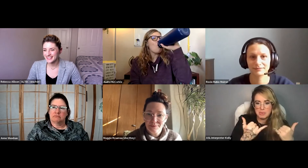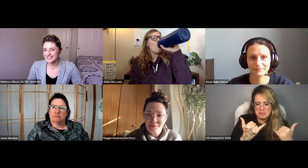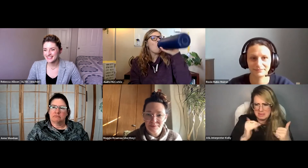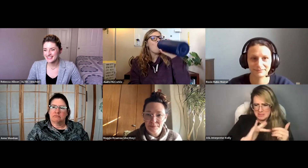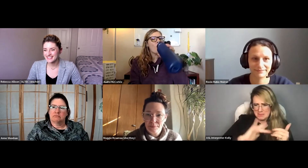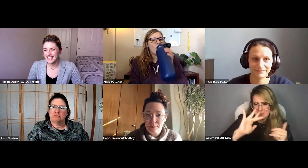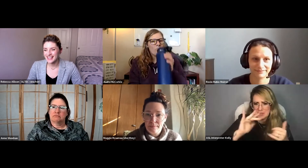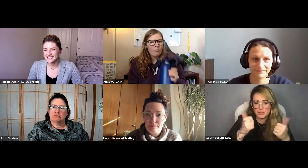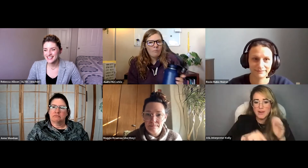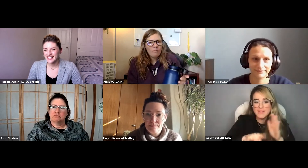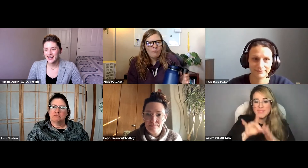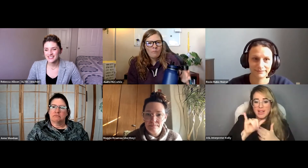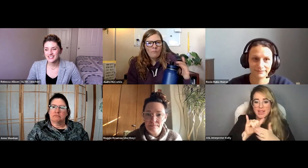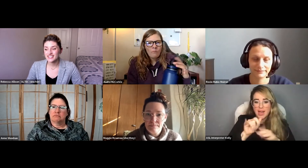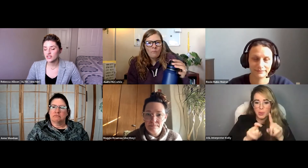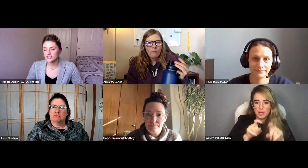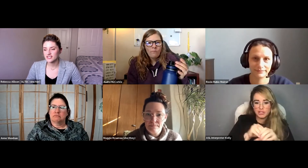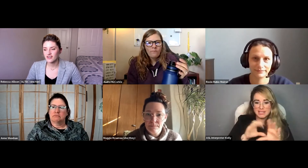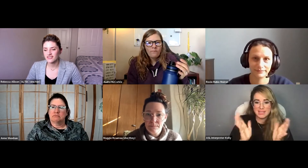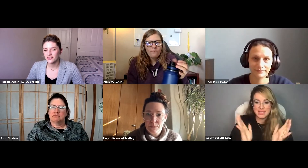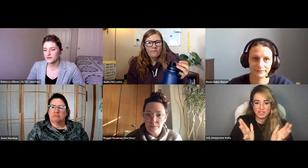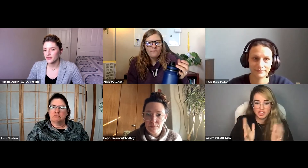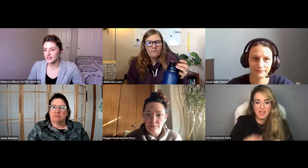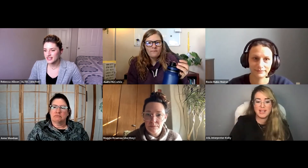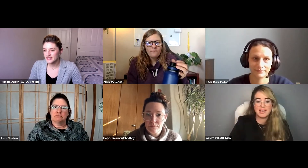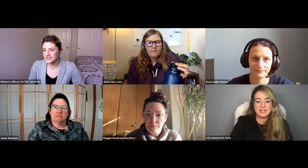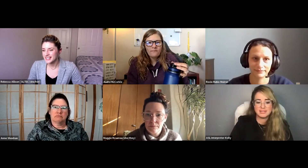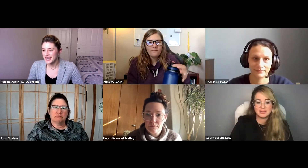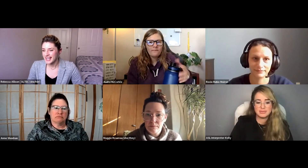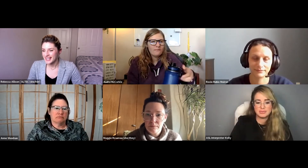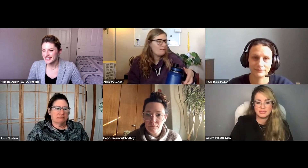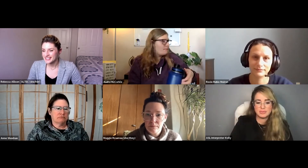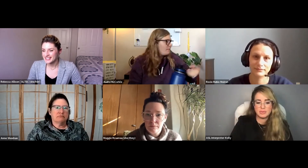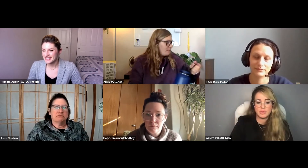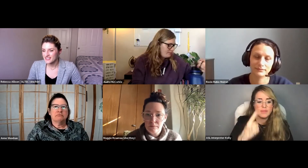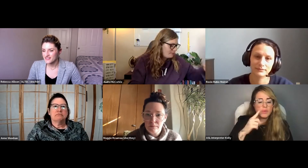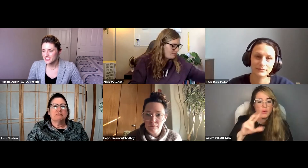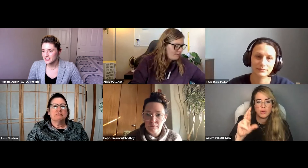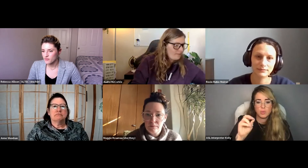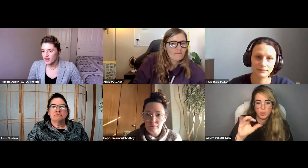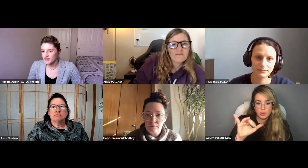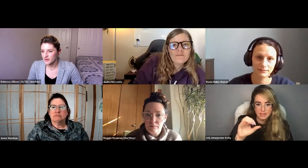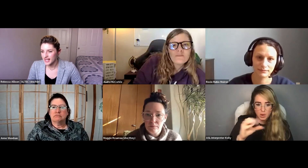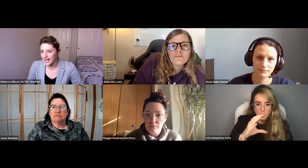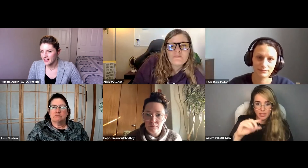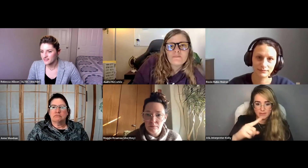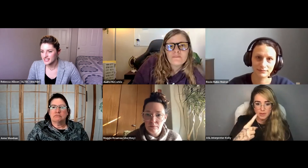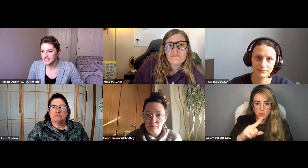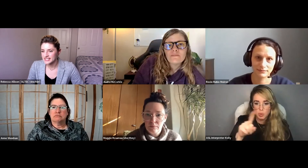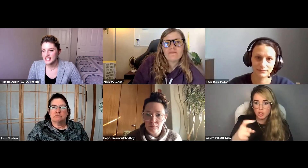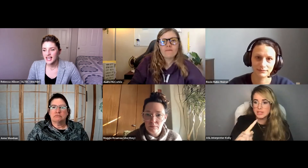in the chat. So these questions are for Rocío and the first one we have is,